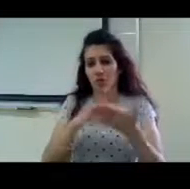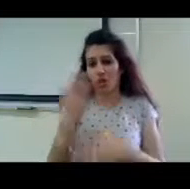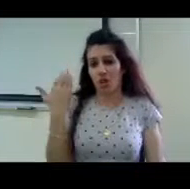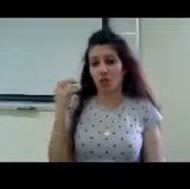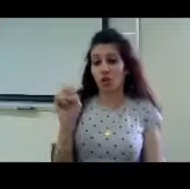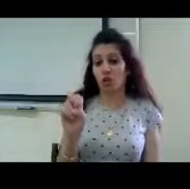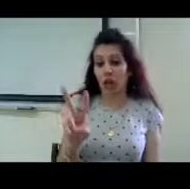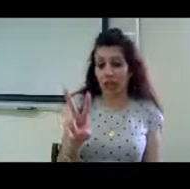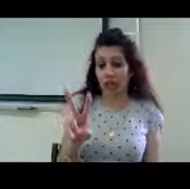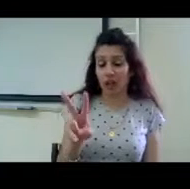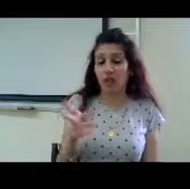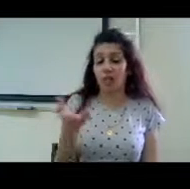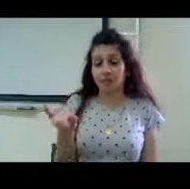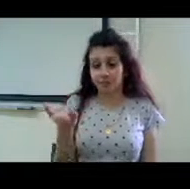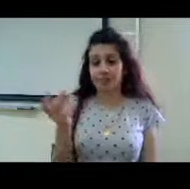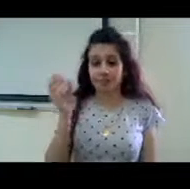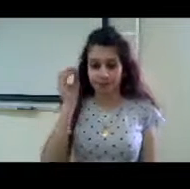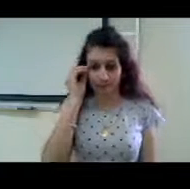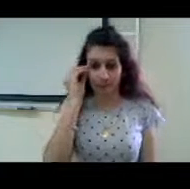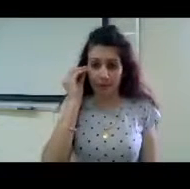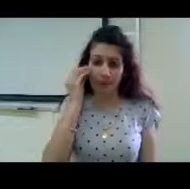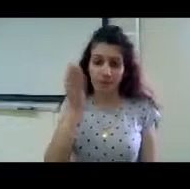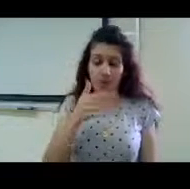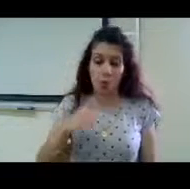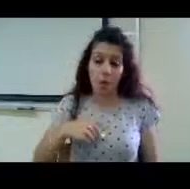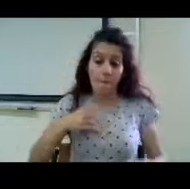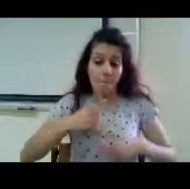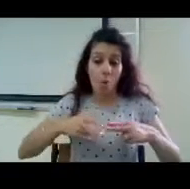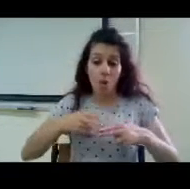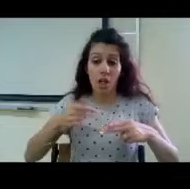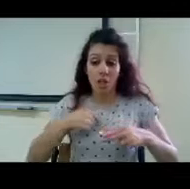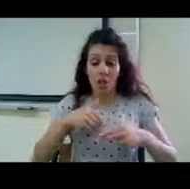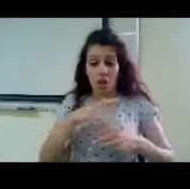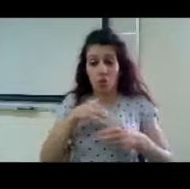available already online including many in Arabic and we work with partners to